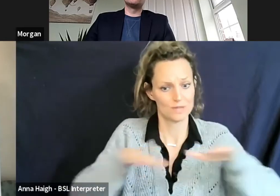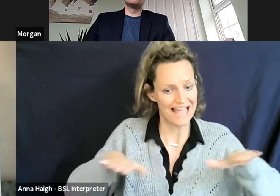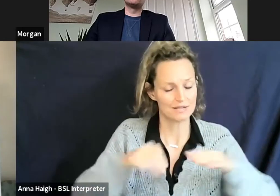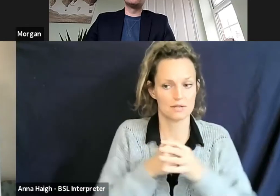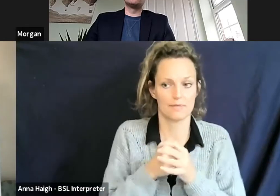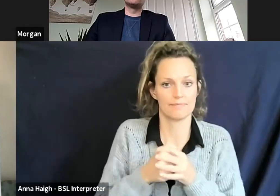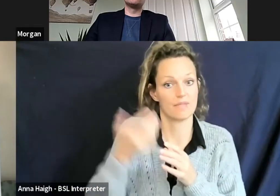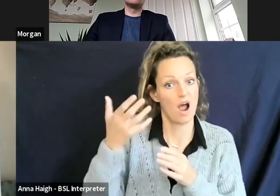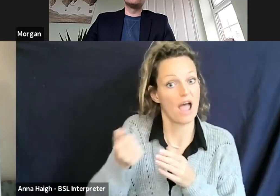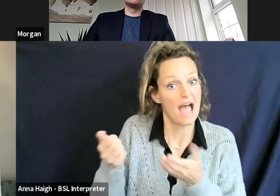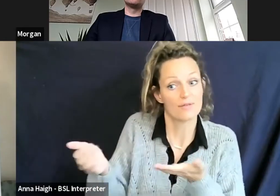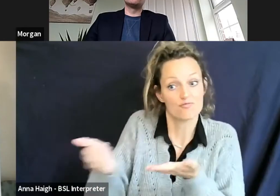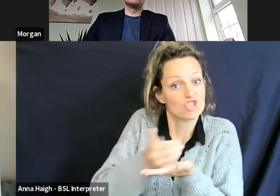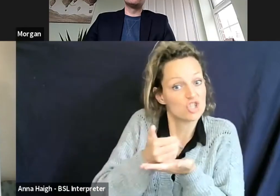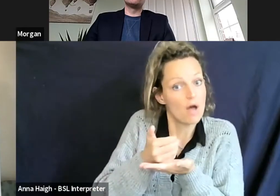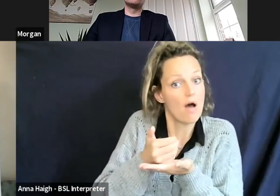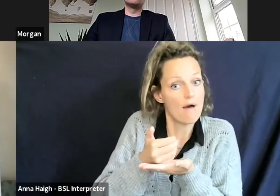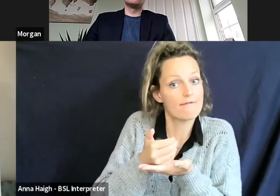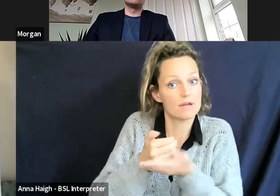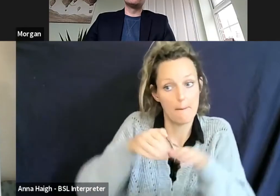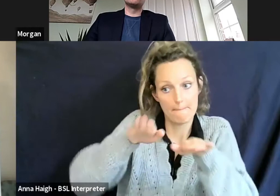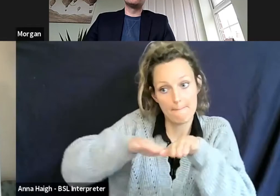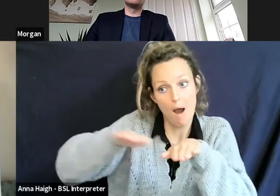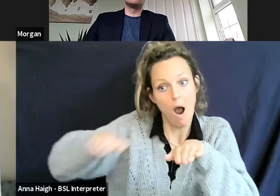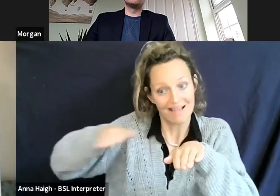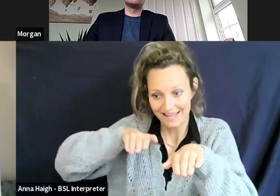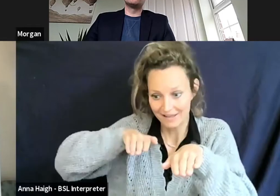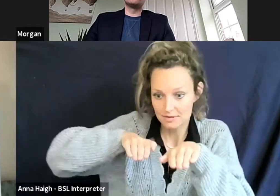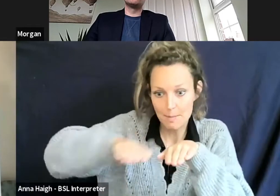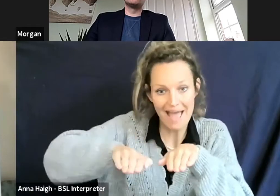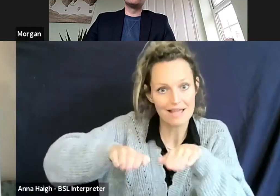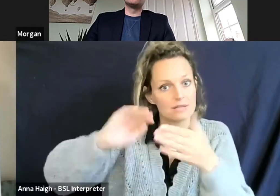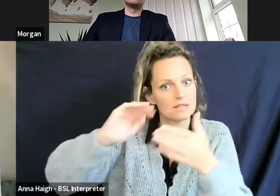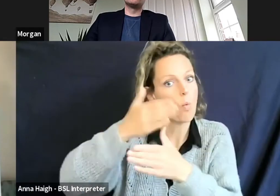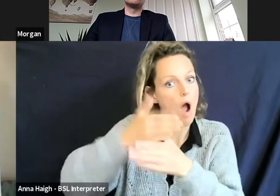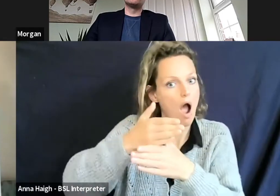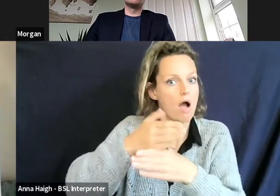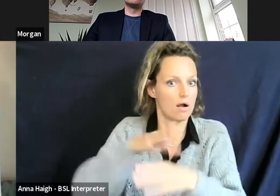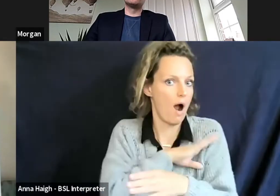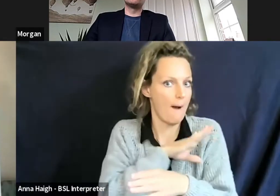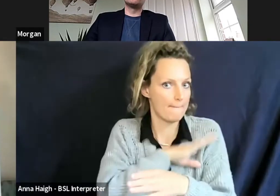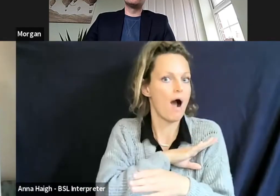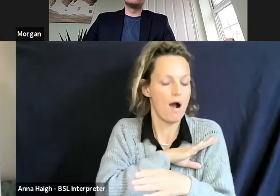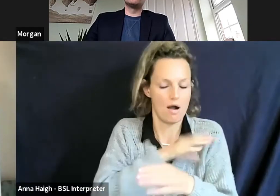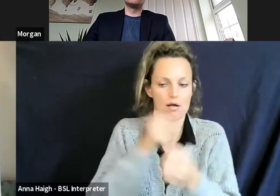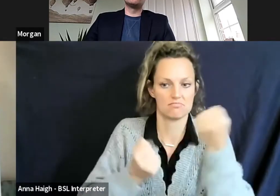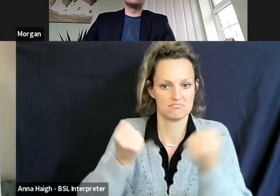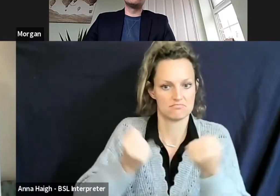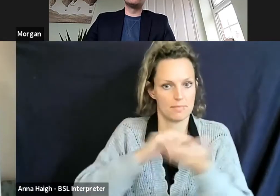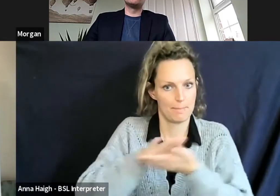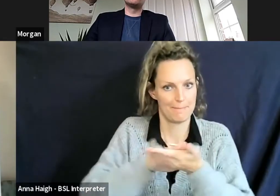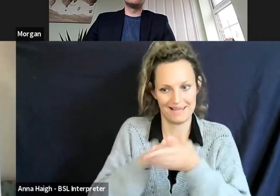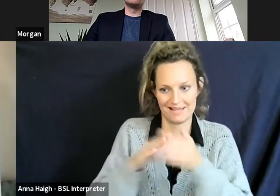That was all sorted out. I got a reserved car parking space at work.